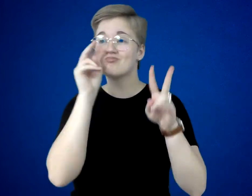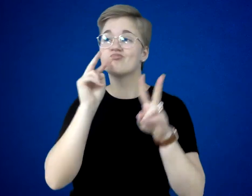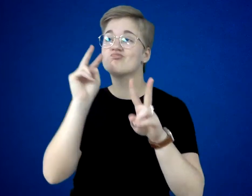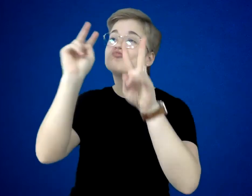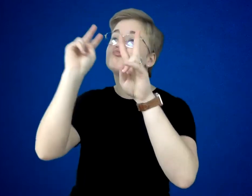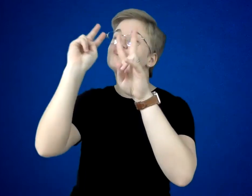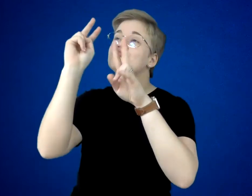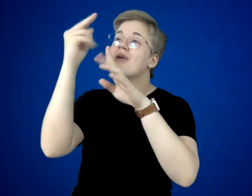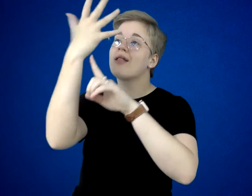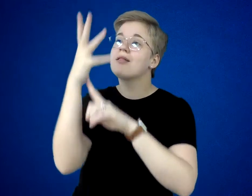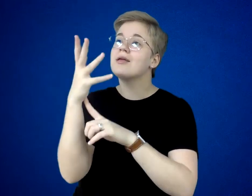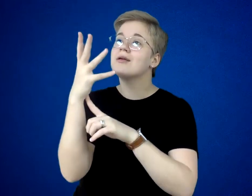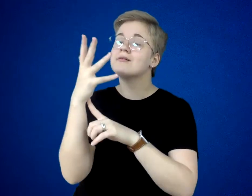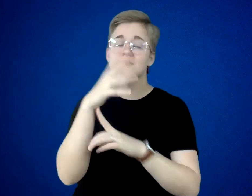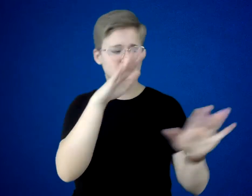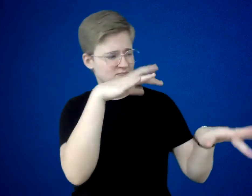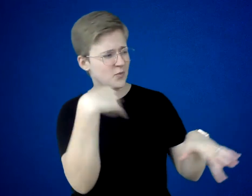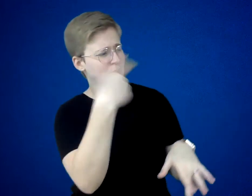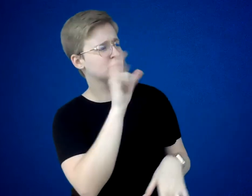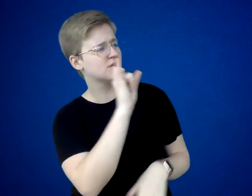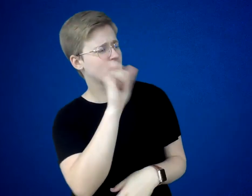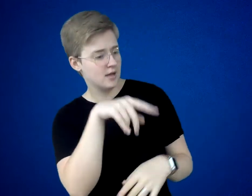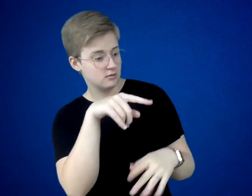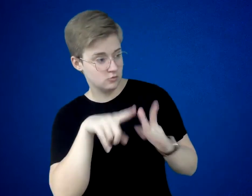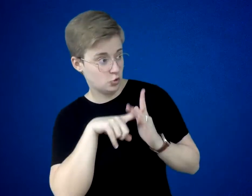“It looks like the original green. The first one God ever thought up.”